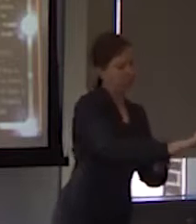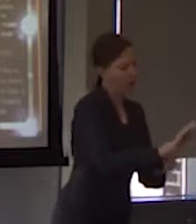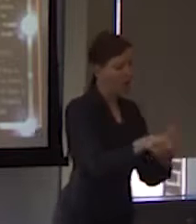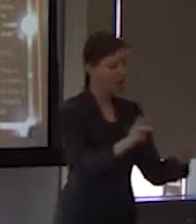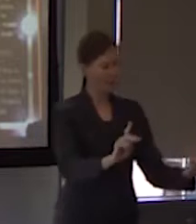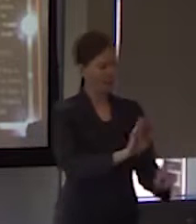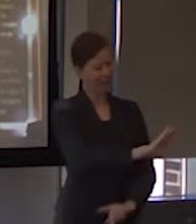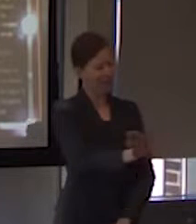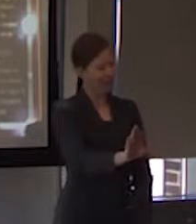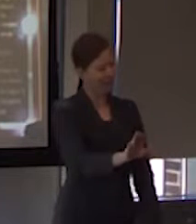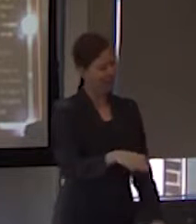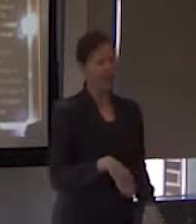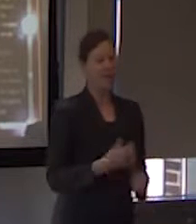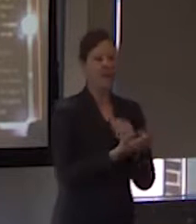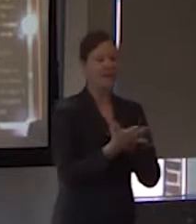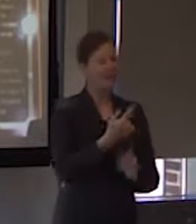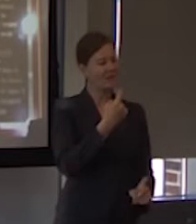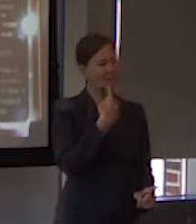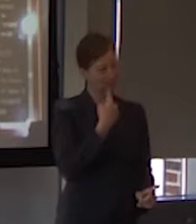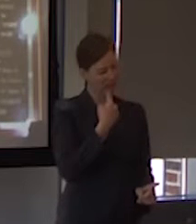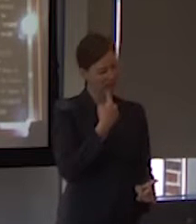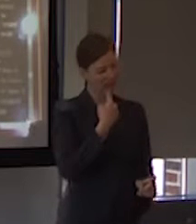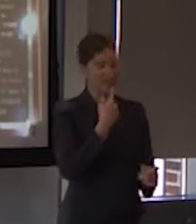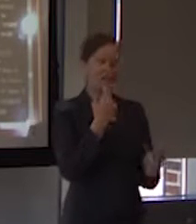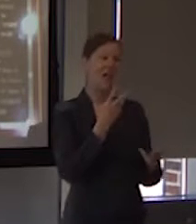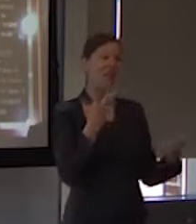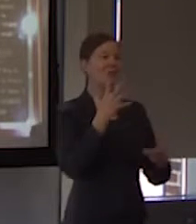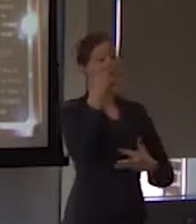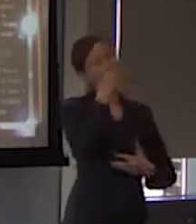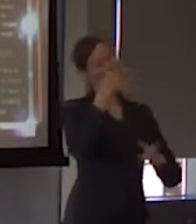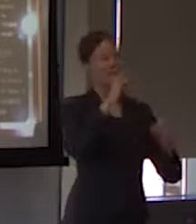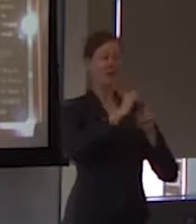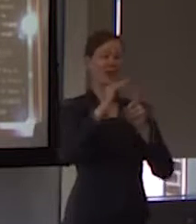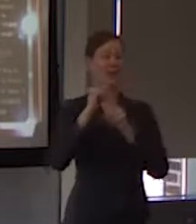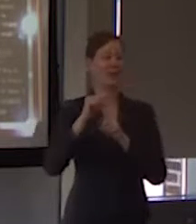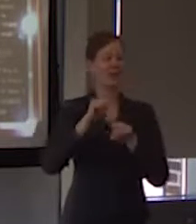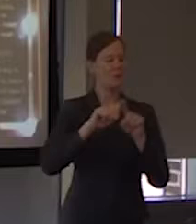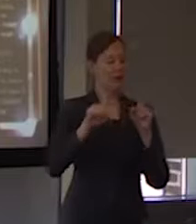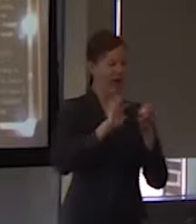Now, everything that I've said is a whole bunch of lovely words. But, how do we put that into practice?